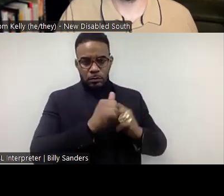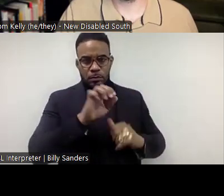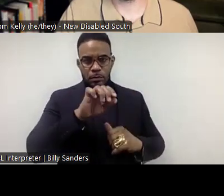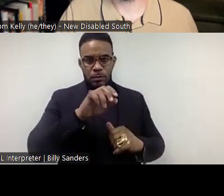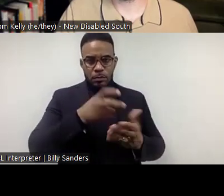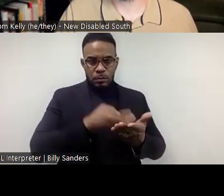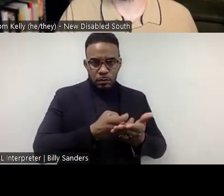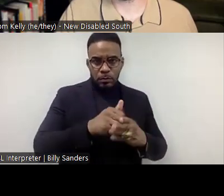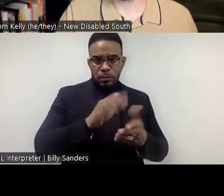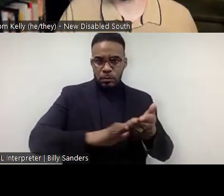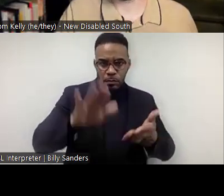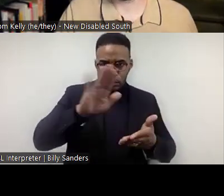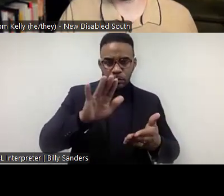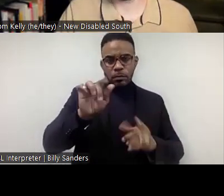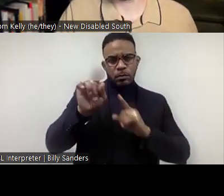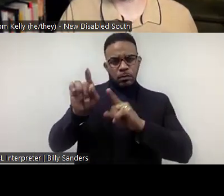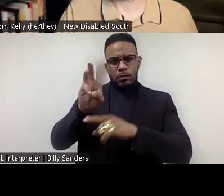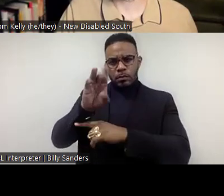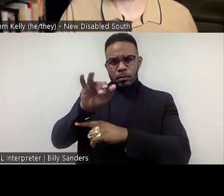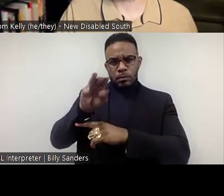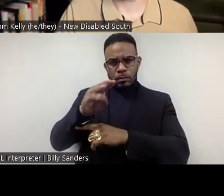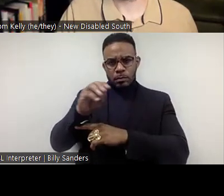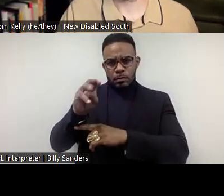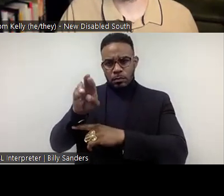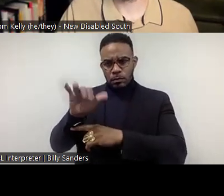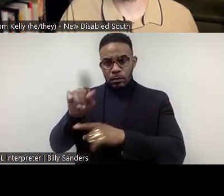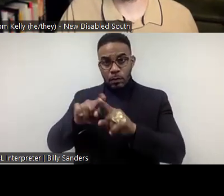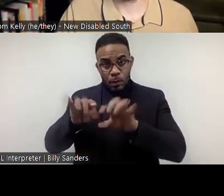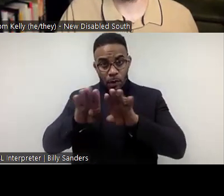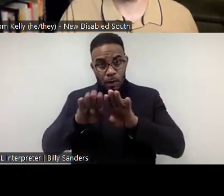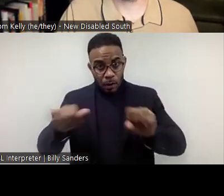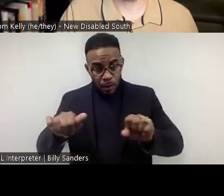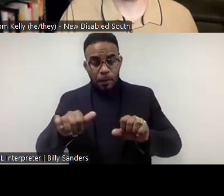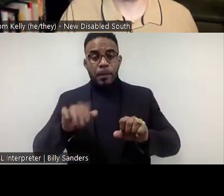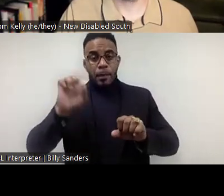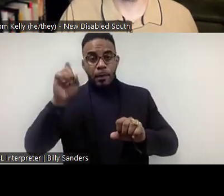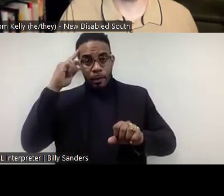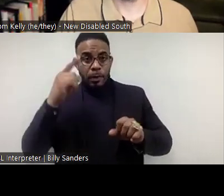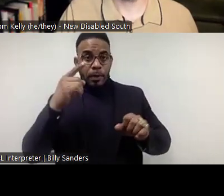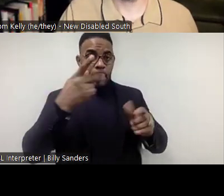Association of People With Disabilities, was diagnosed with epilepsy in college at William and Mary along with a